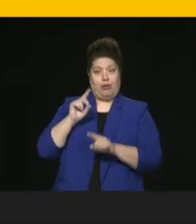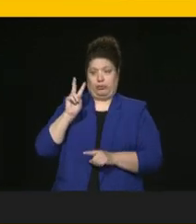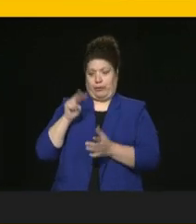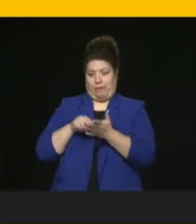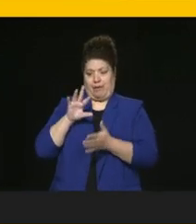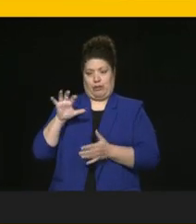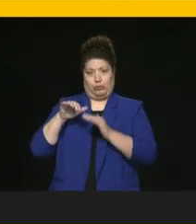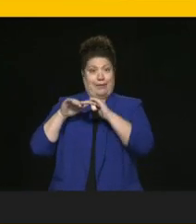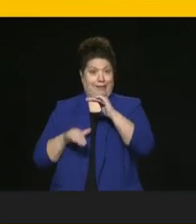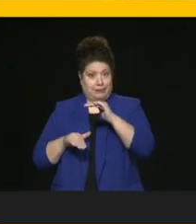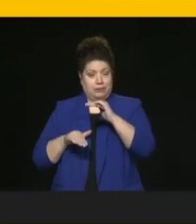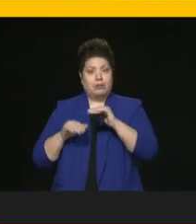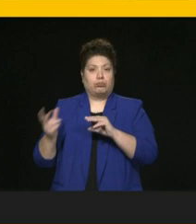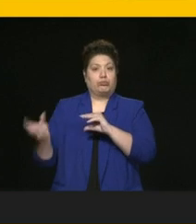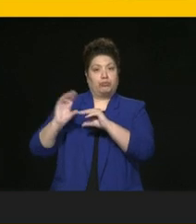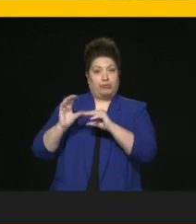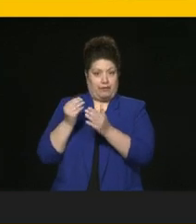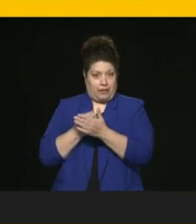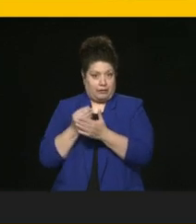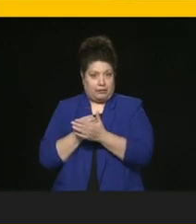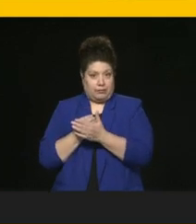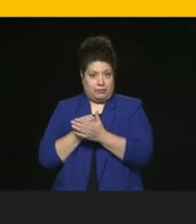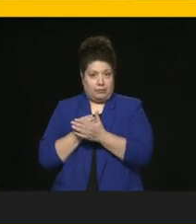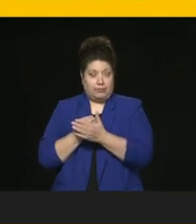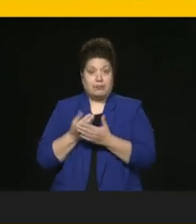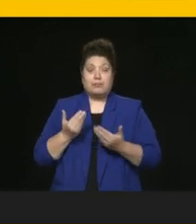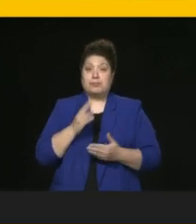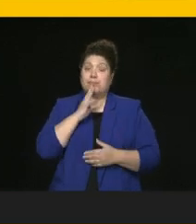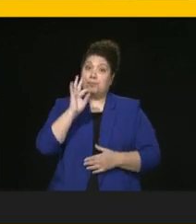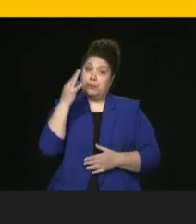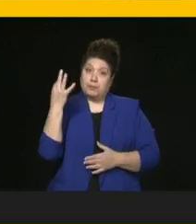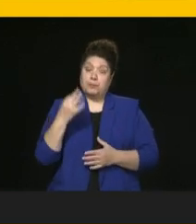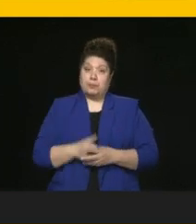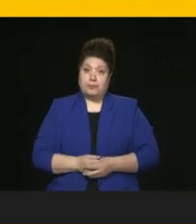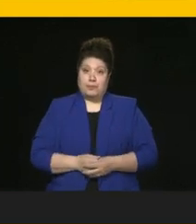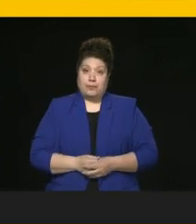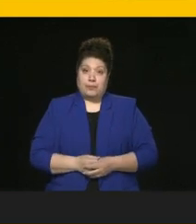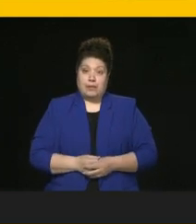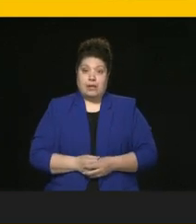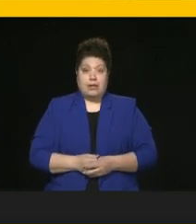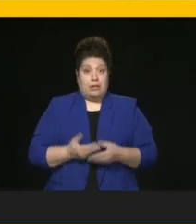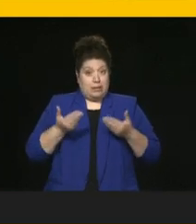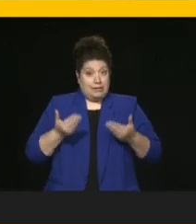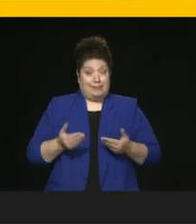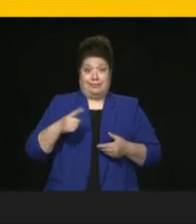TO SALARIES OF WORKERS MAKING LESS THAN $2500 A MONTH. [Speaking French][Voice of